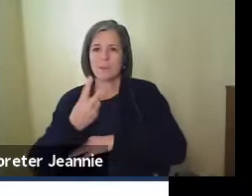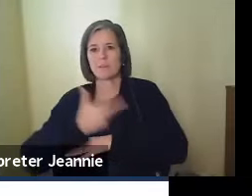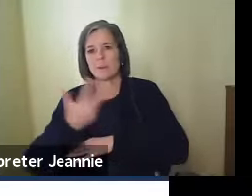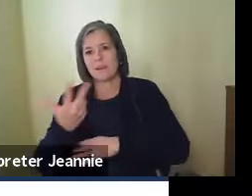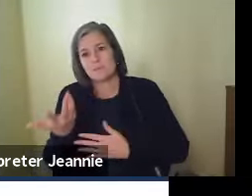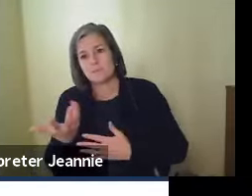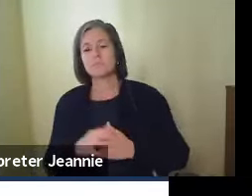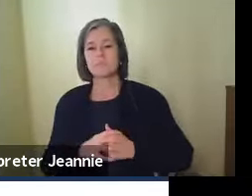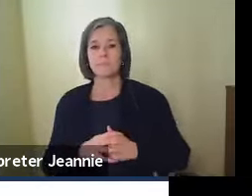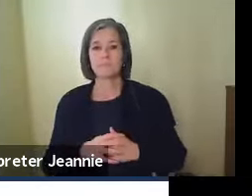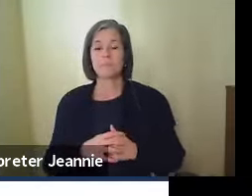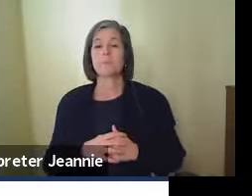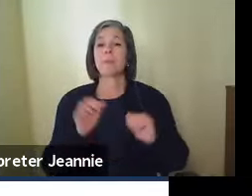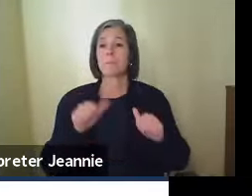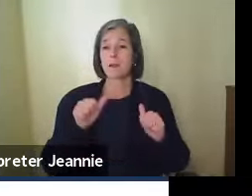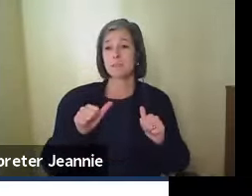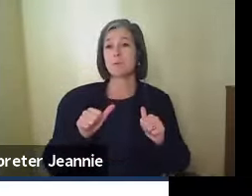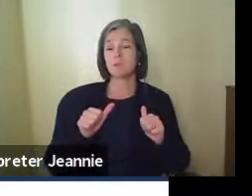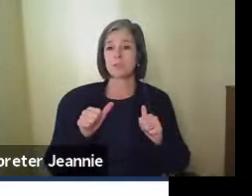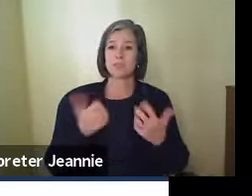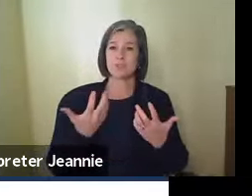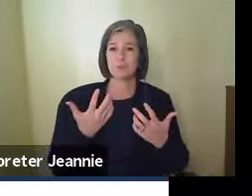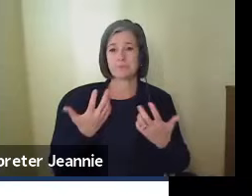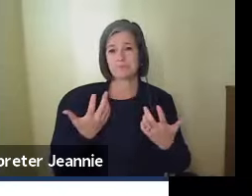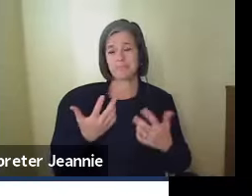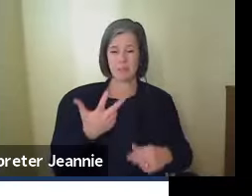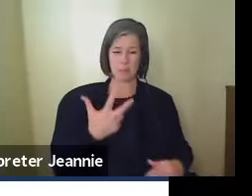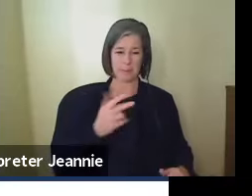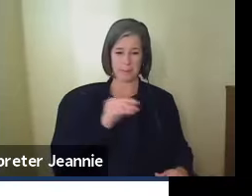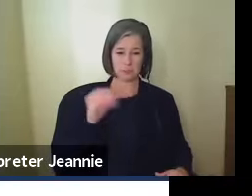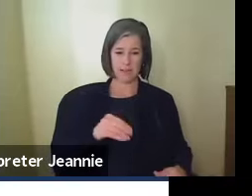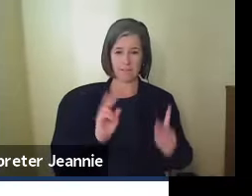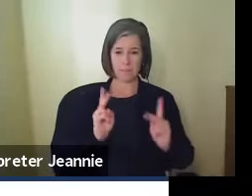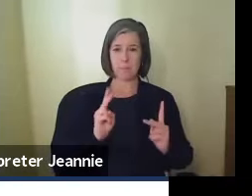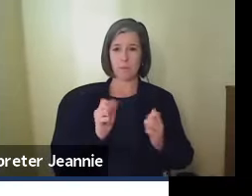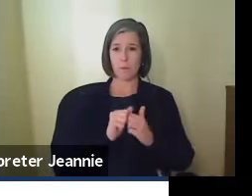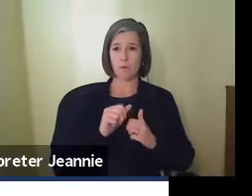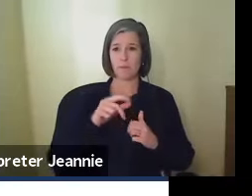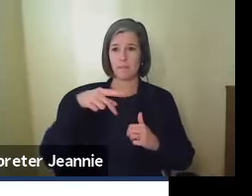get higher fevers, maybe 3% or so of people with Pfizer vaccine will get higher fevers.